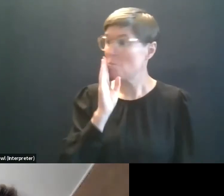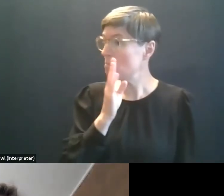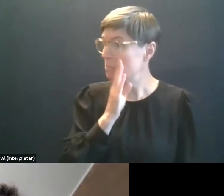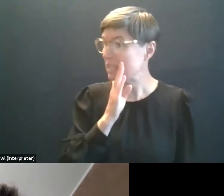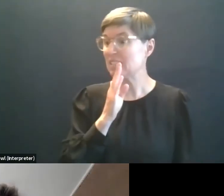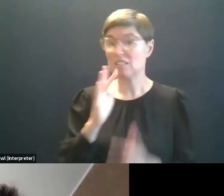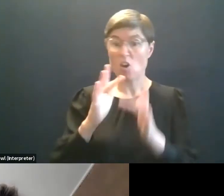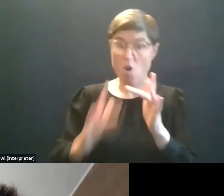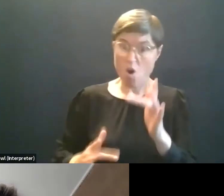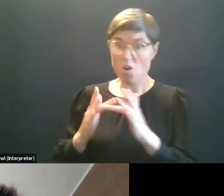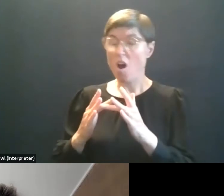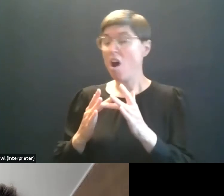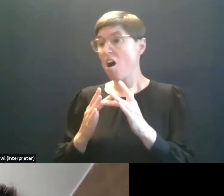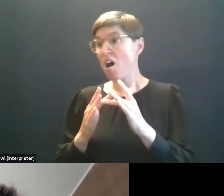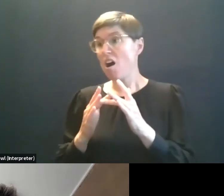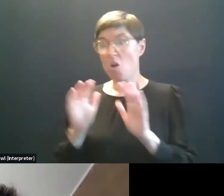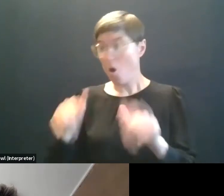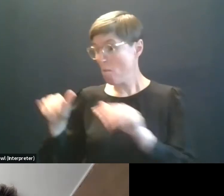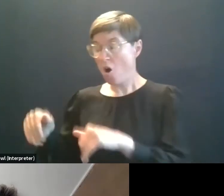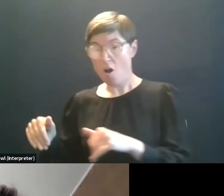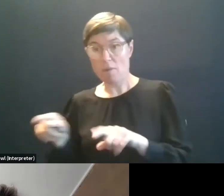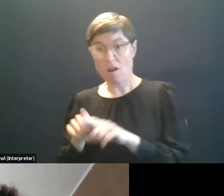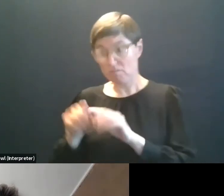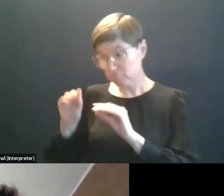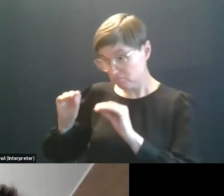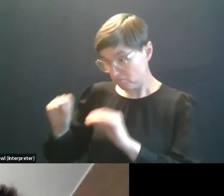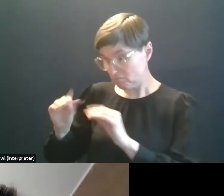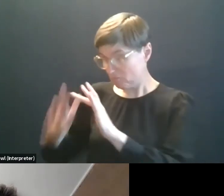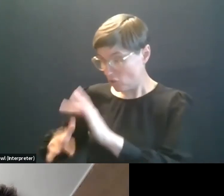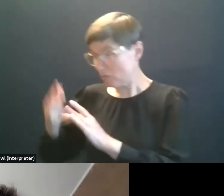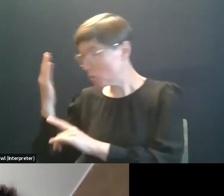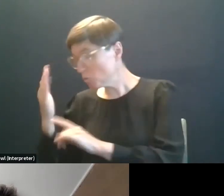at the same time and all the rest of it but this technology does have the opportunity